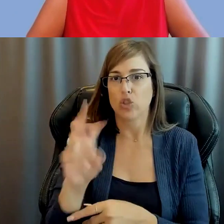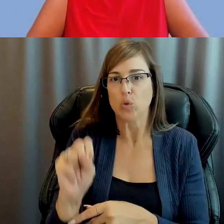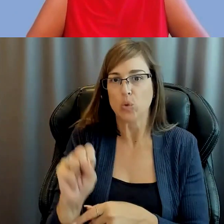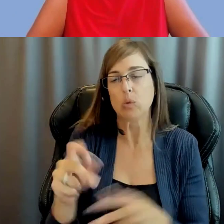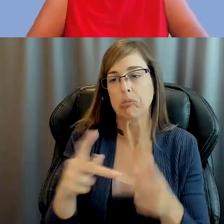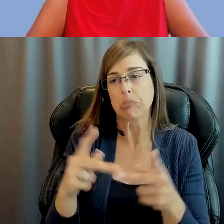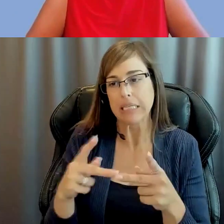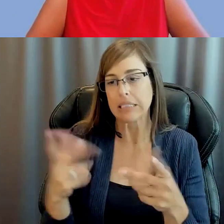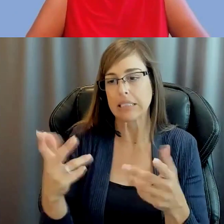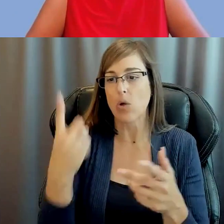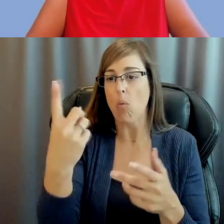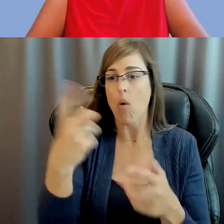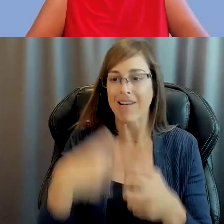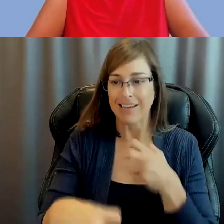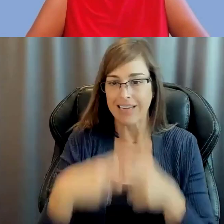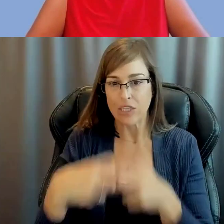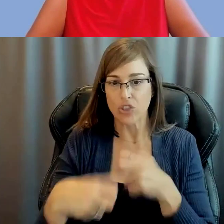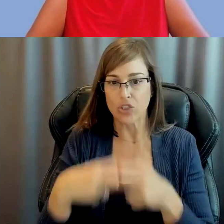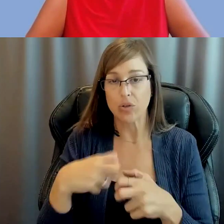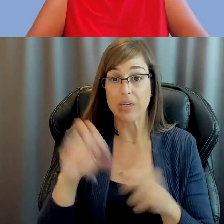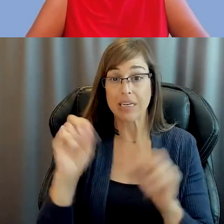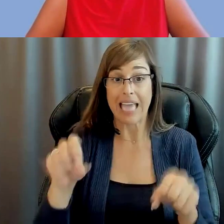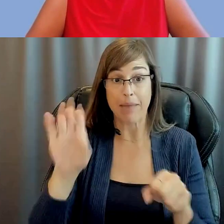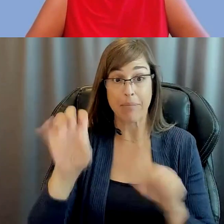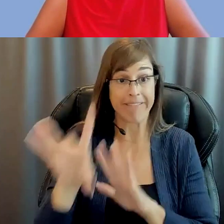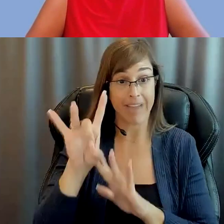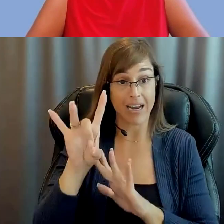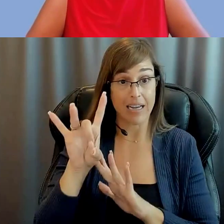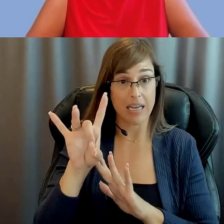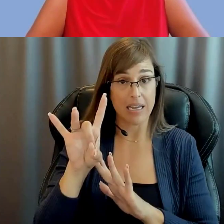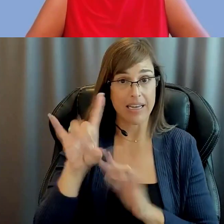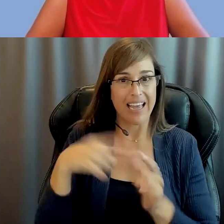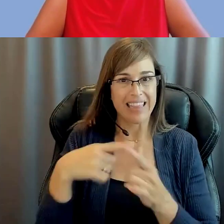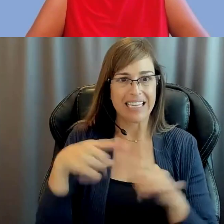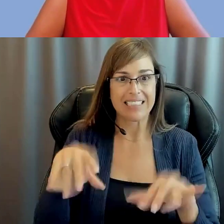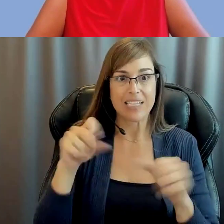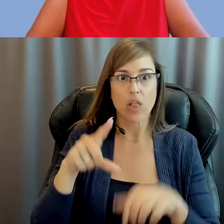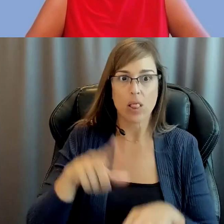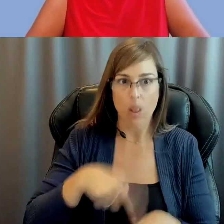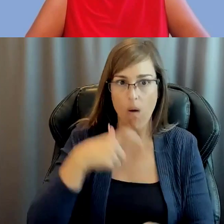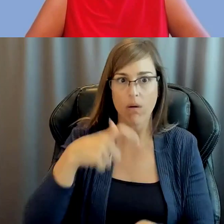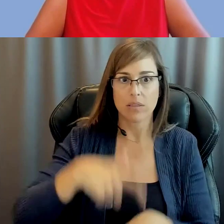one issue is that there can be findings, but then it takes a very long time to retract the paper.